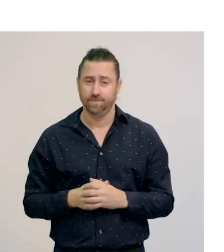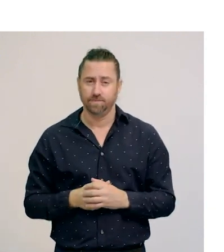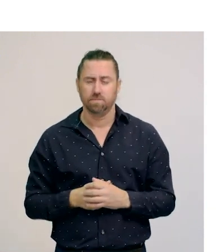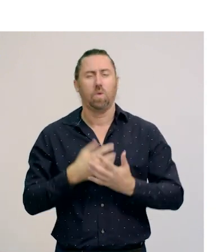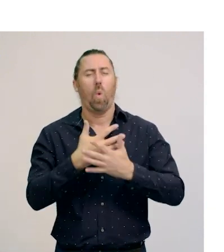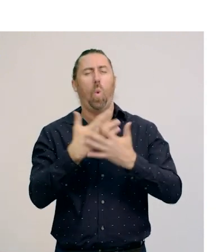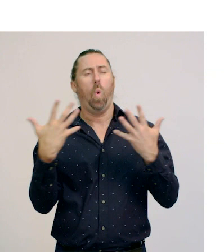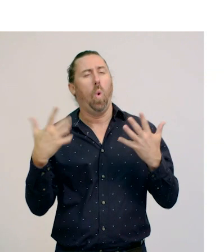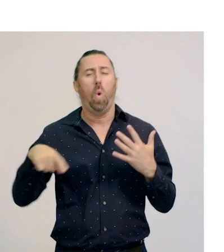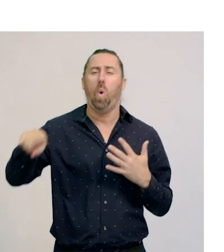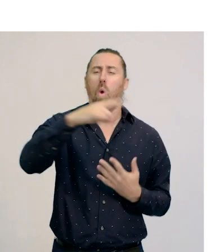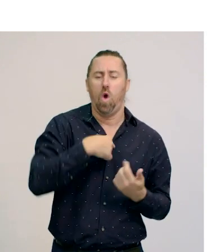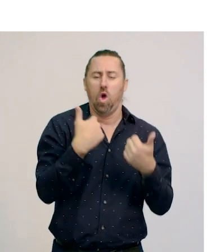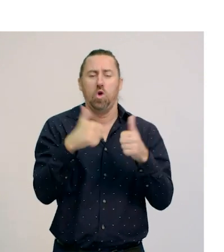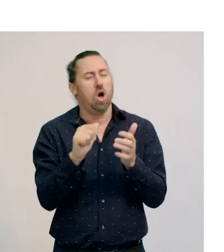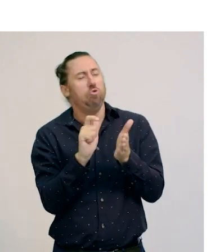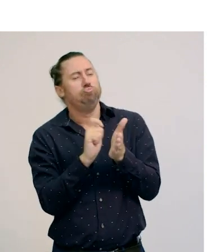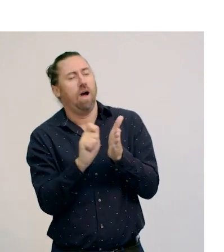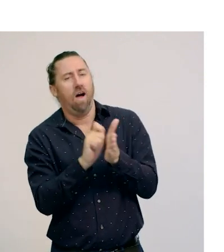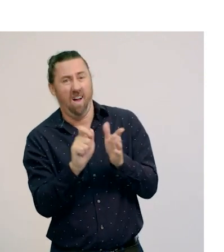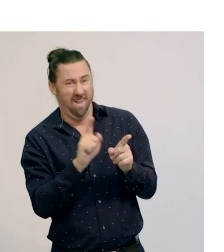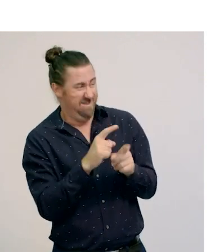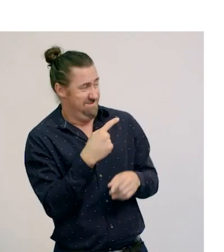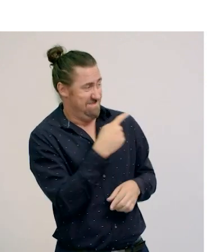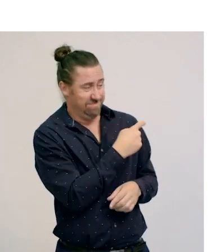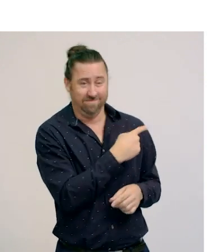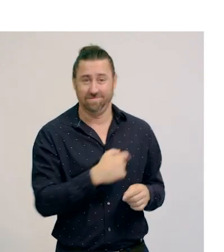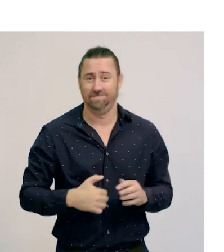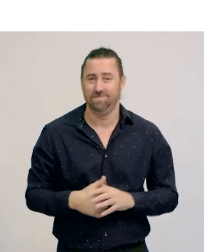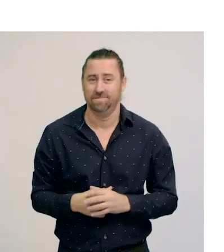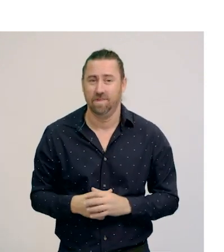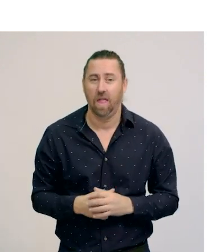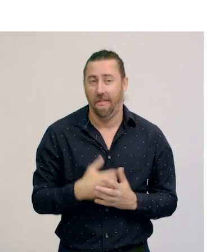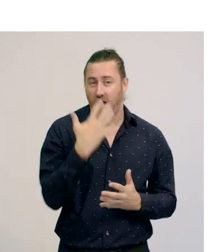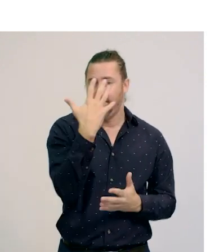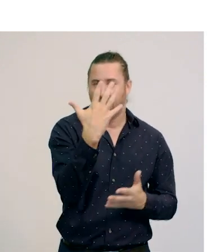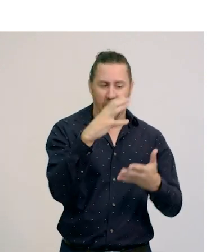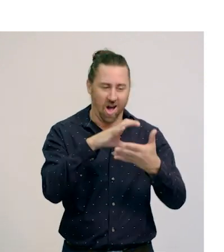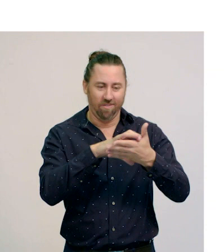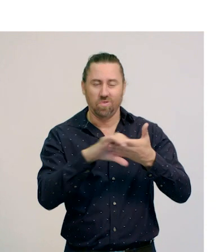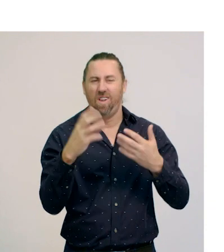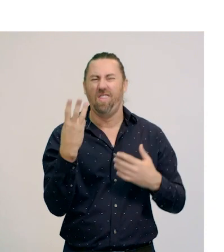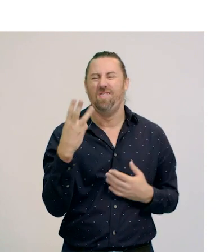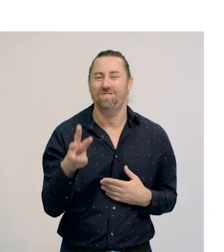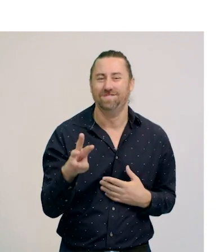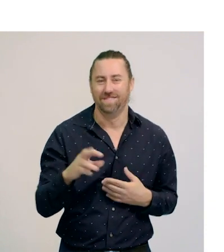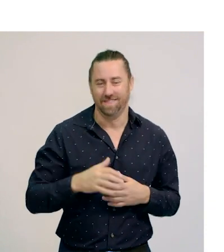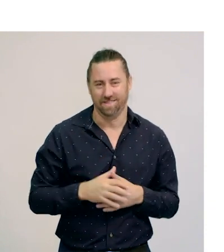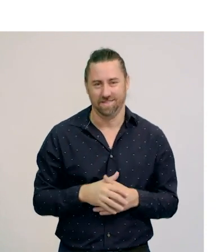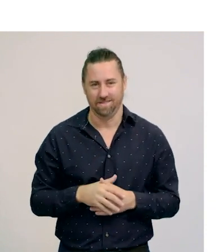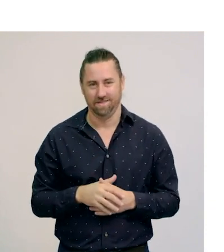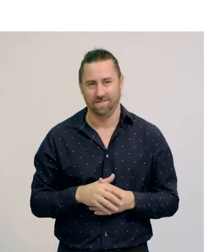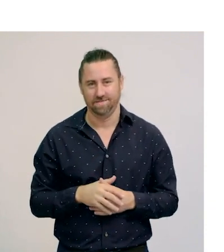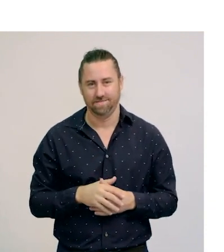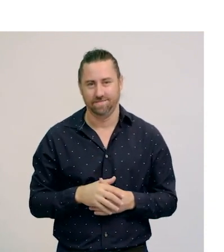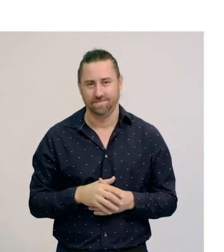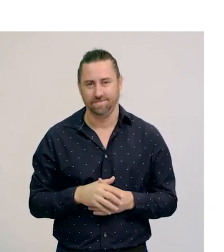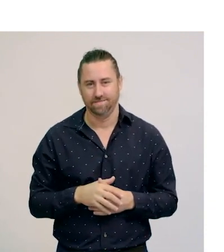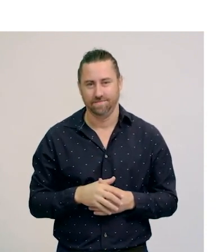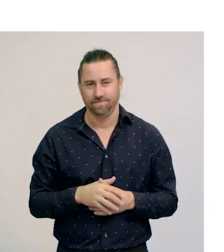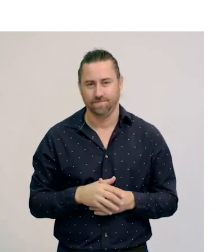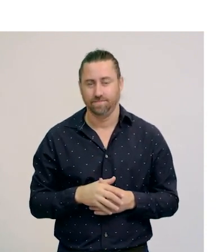But the most common way to write an amount of money is like this: $5.30.